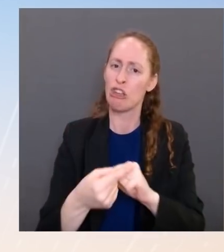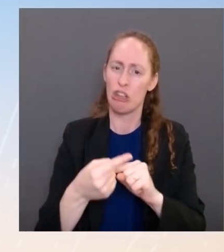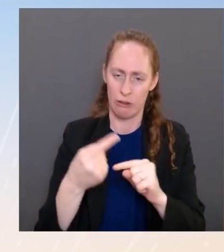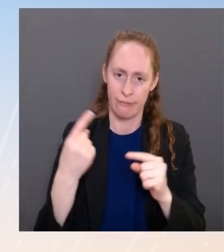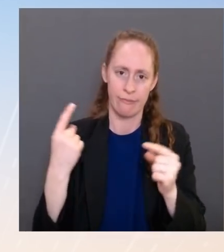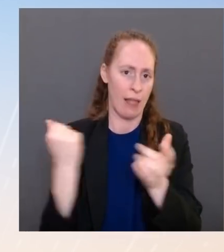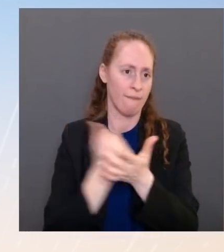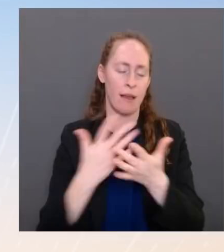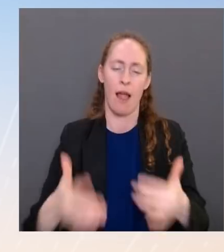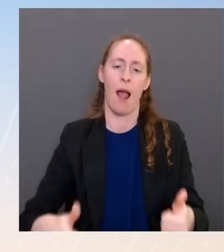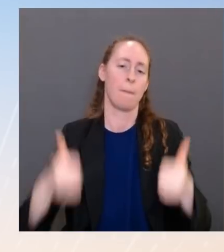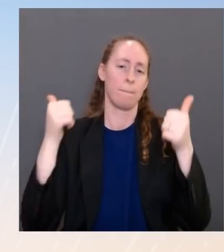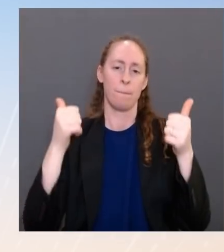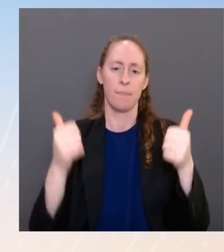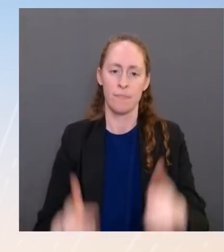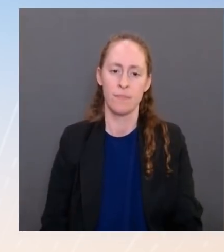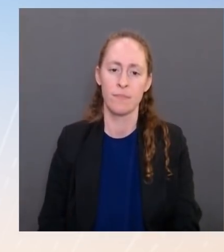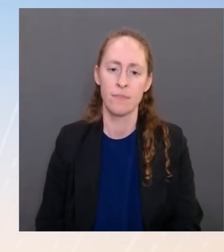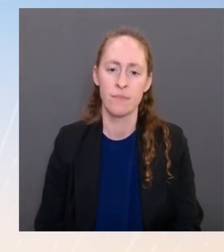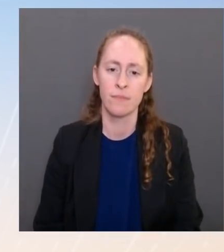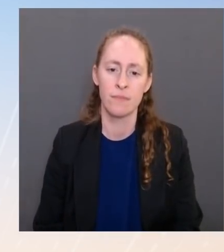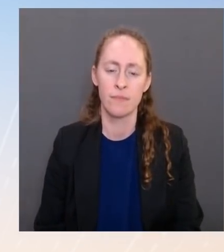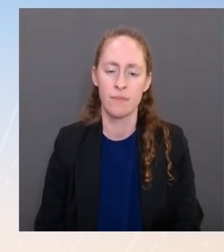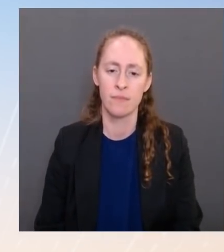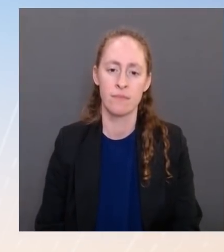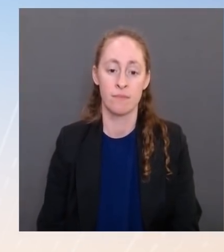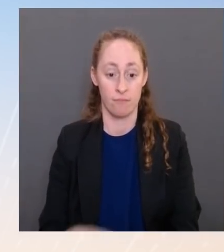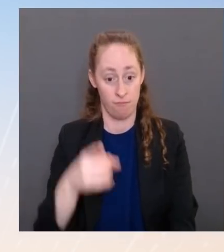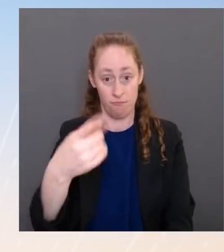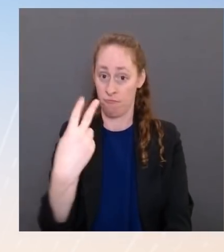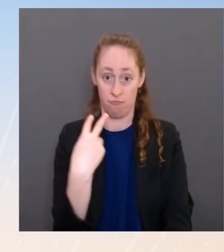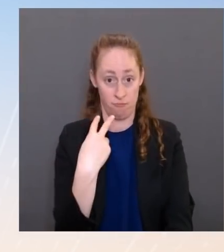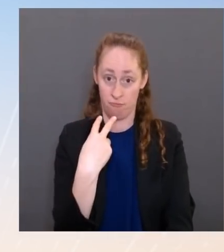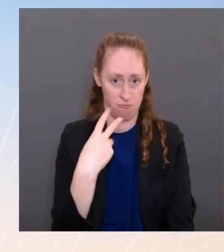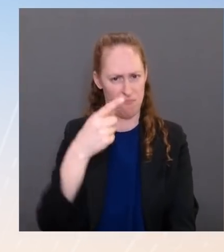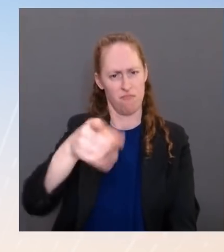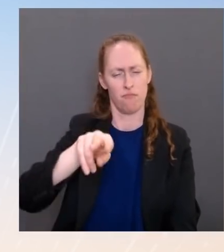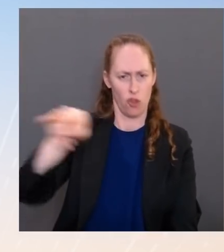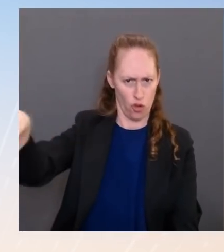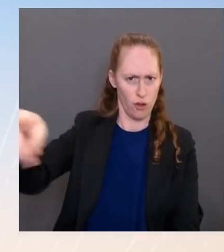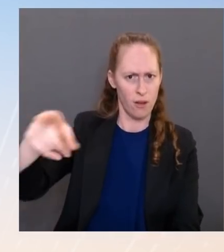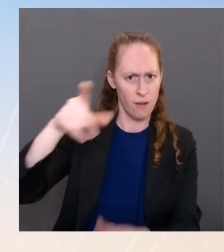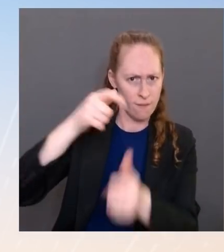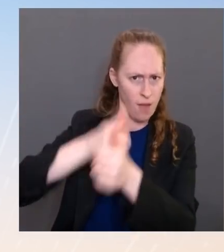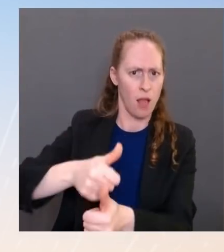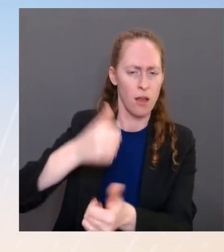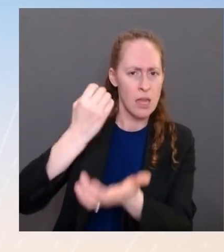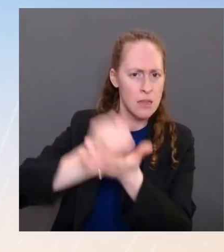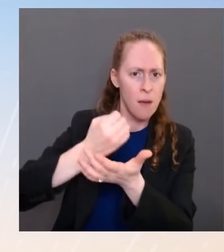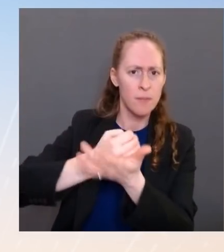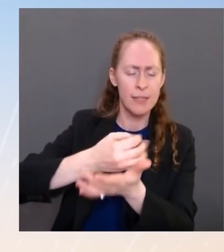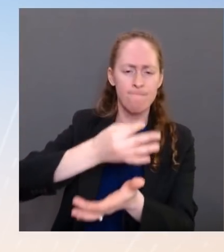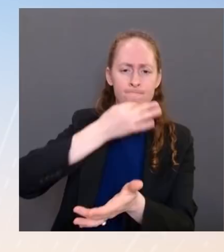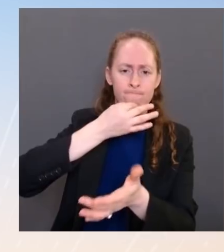that's what economists and data have told us. What our focus is on -- and you heard the President say this today -- is not whether inflation is or isn't an issue.